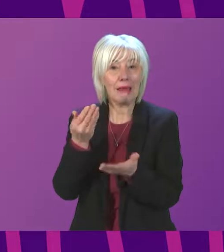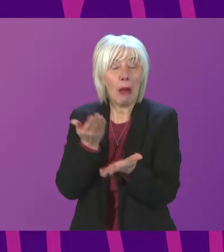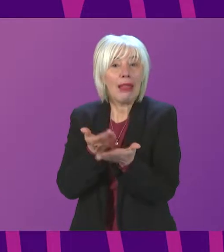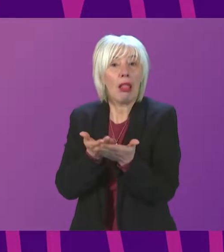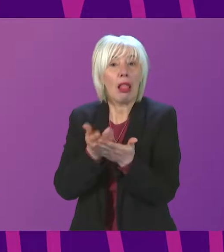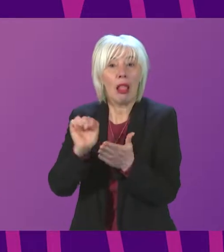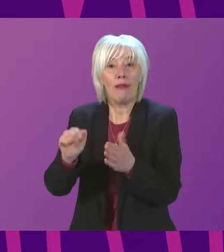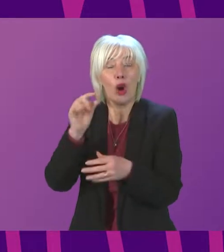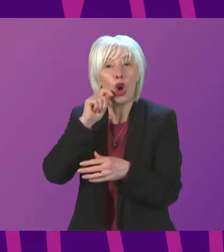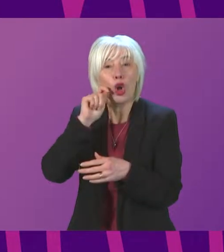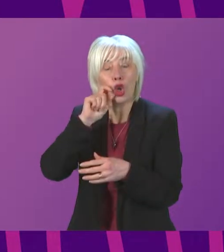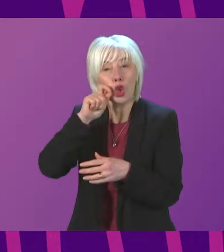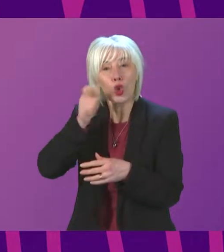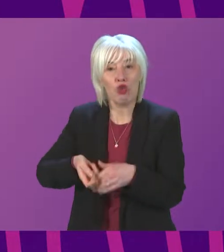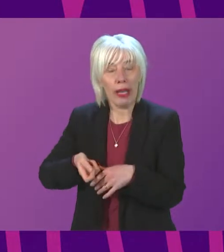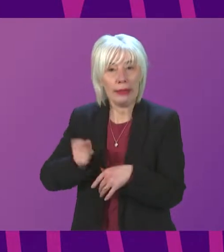The First Minister set out the details of how people can support that campaign—they